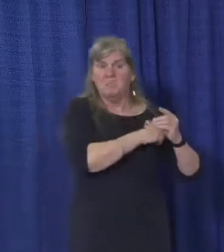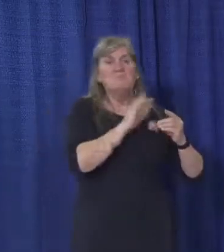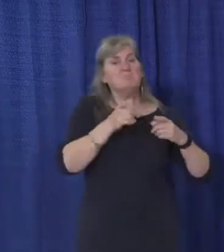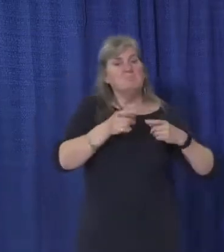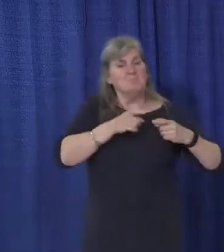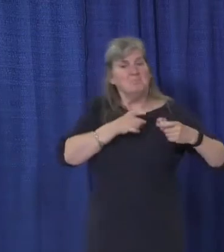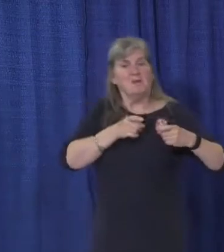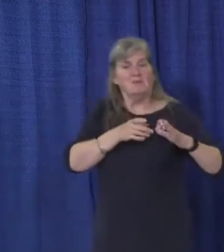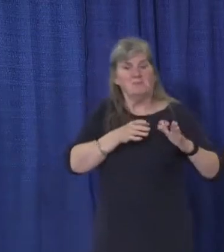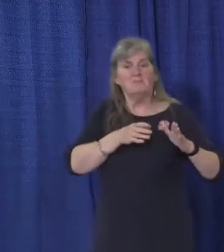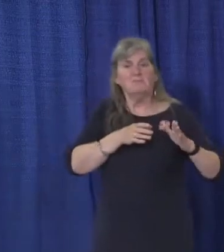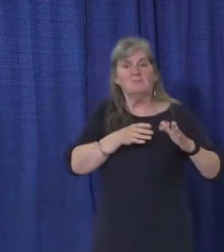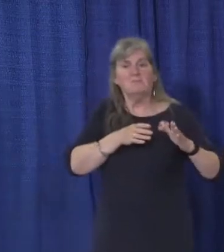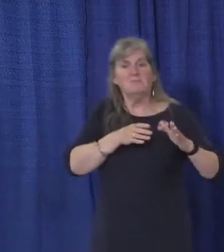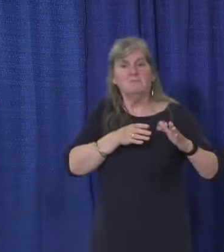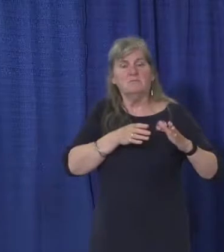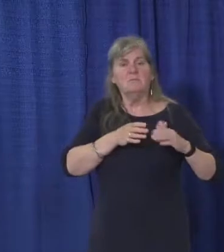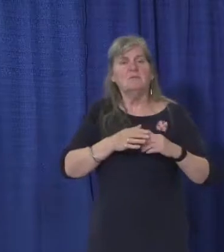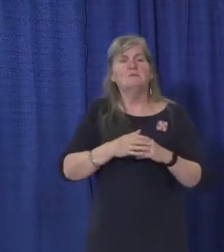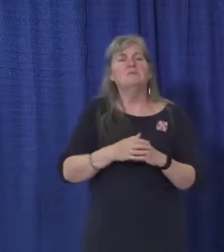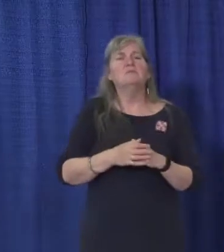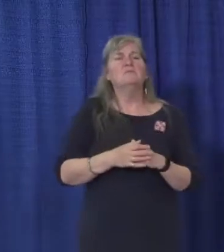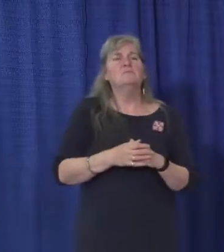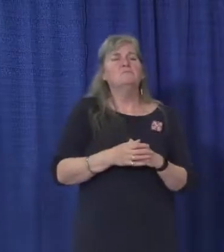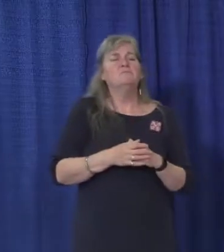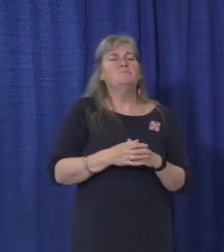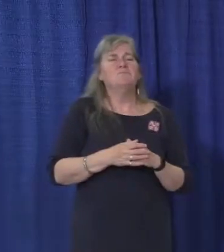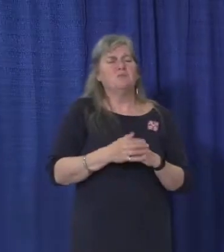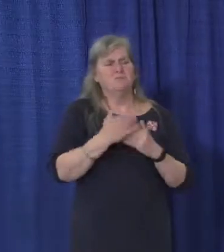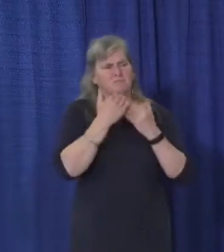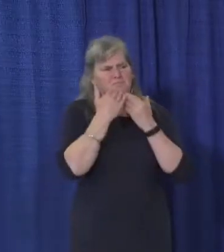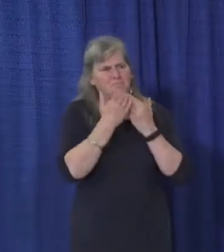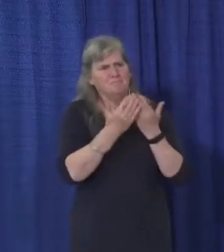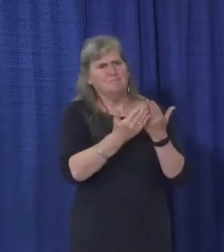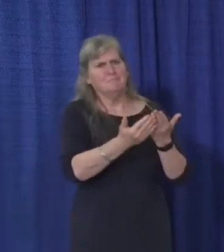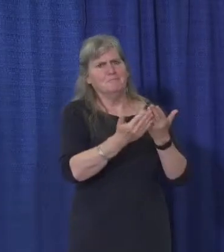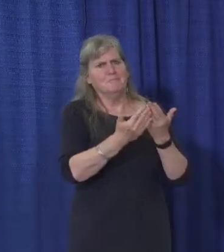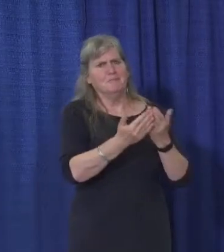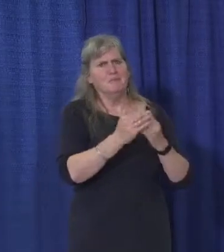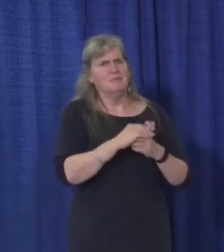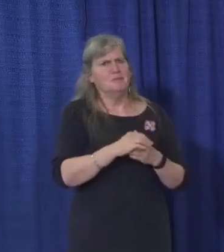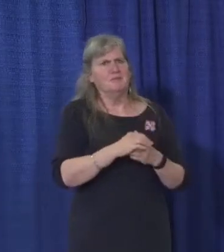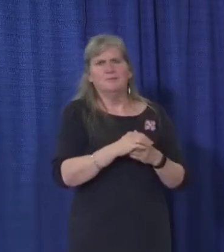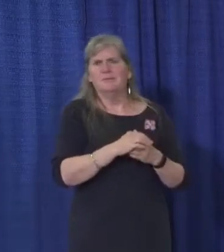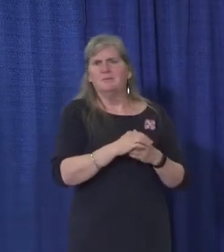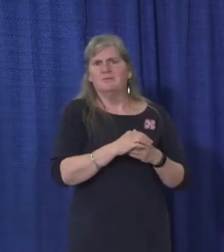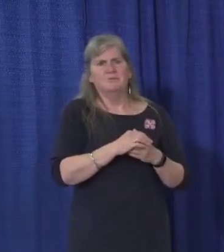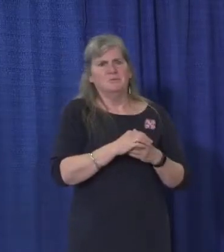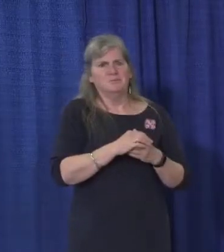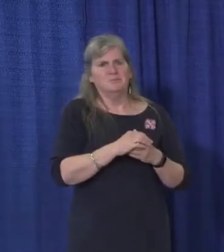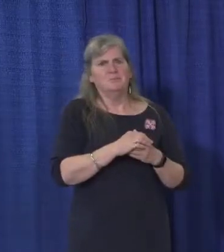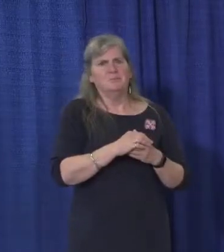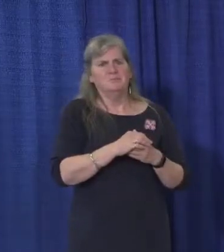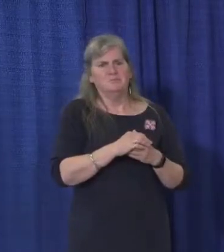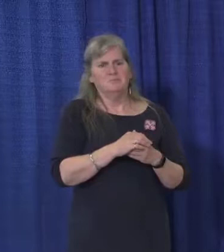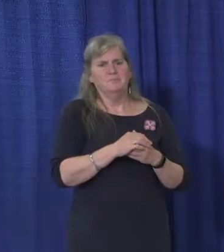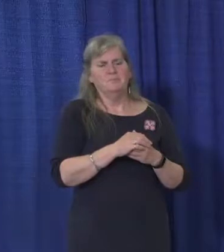handle this very well and credit to the cooperation we have with